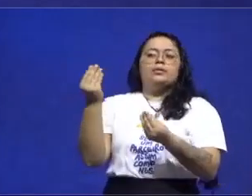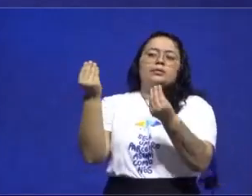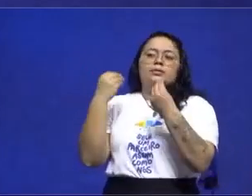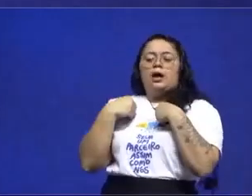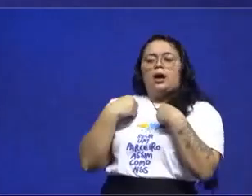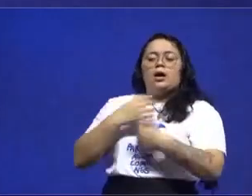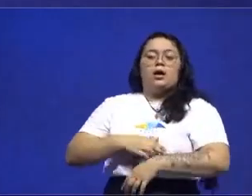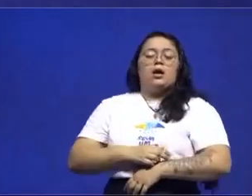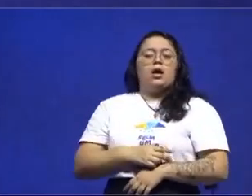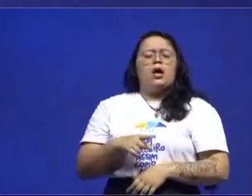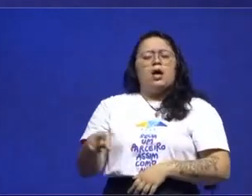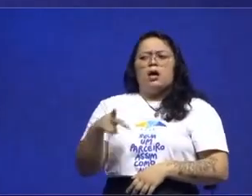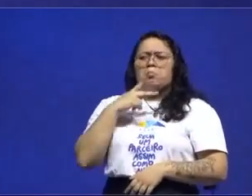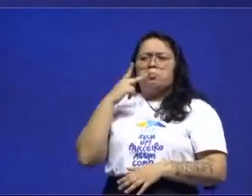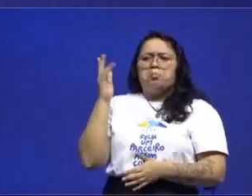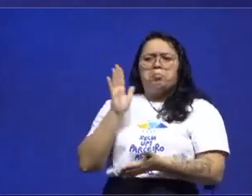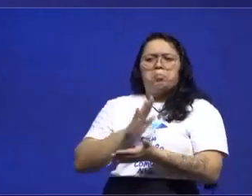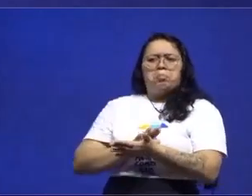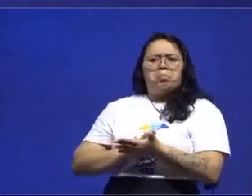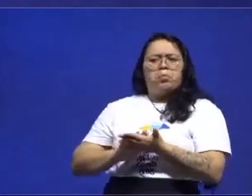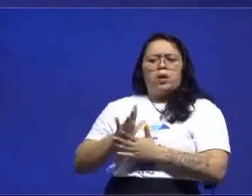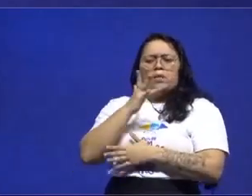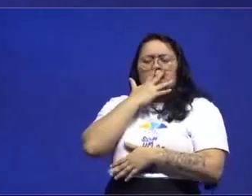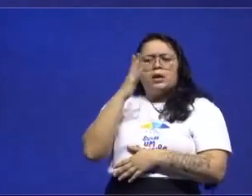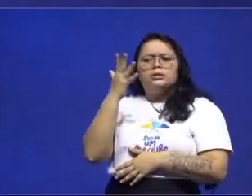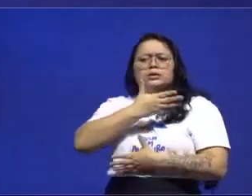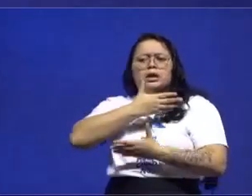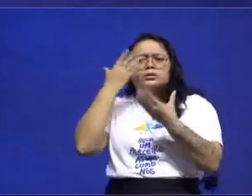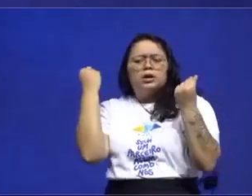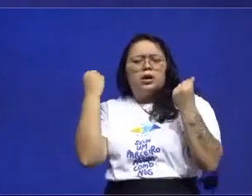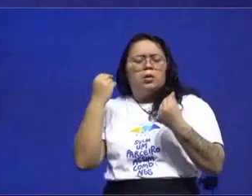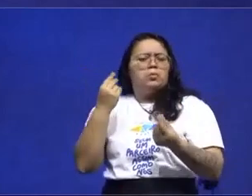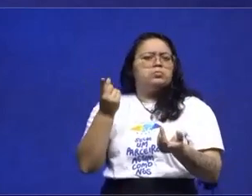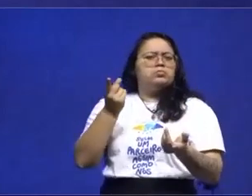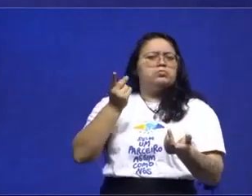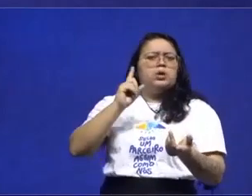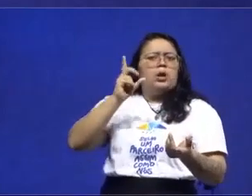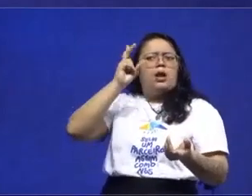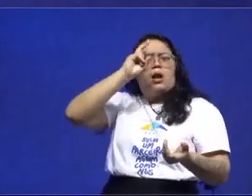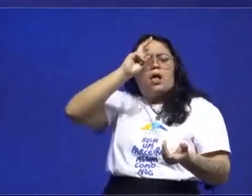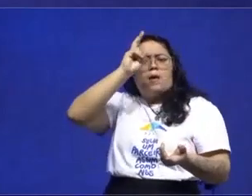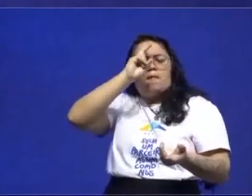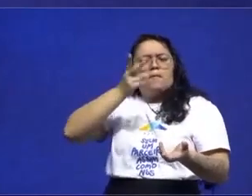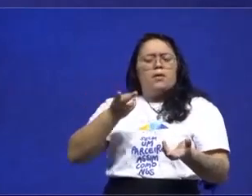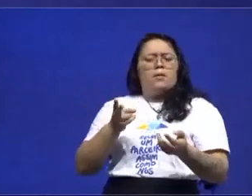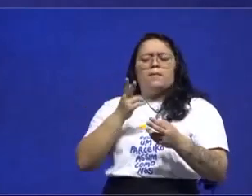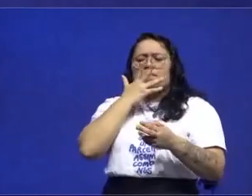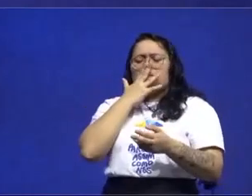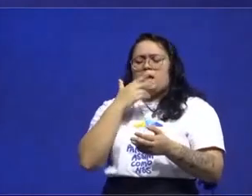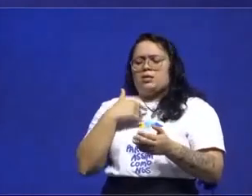speak anymore it seems that they have unlearned that they have forgotten and this regression of skills even